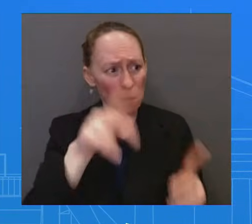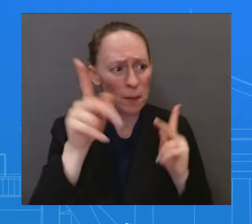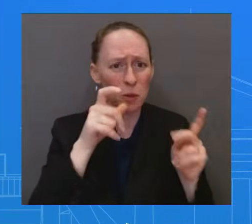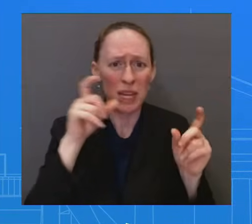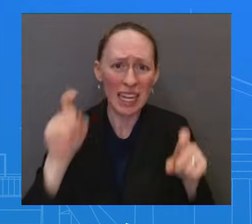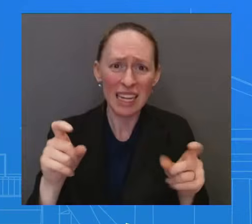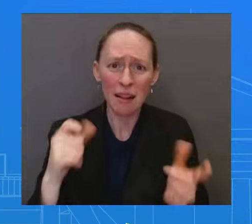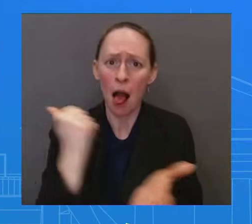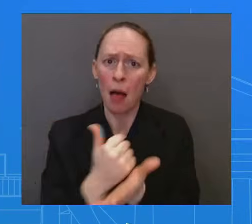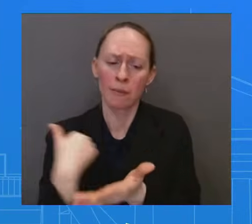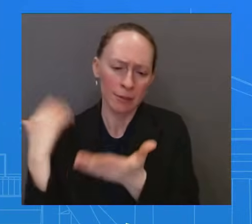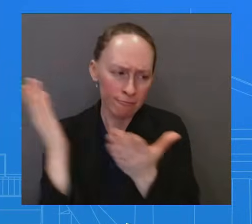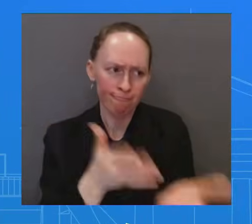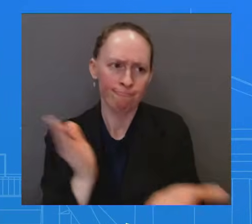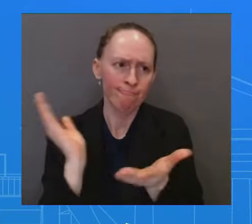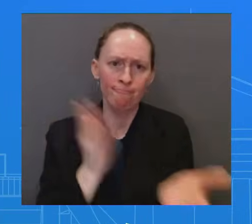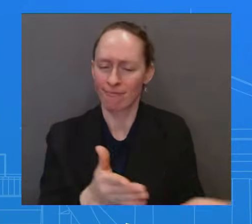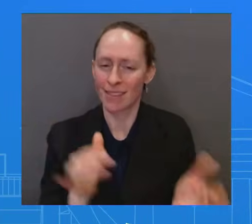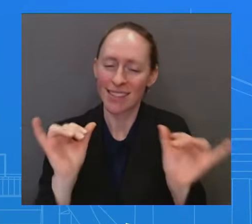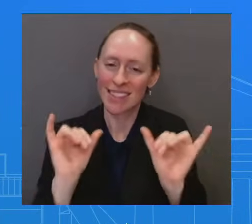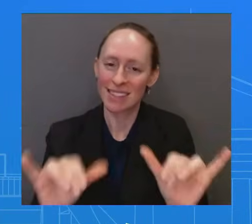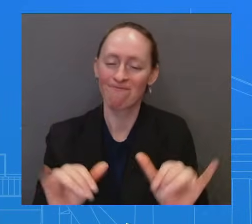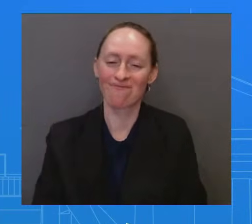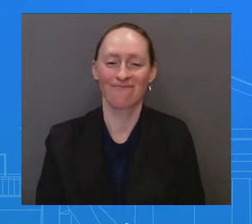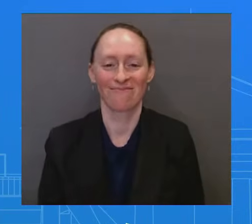says one in four civilians in Gaza is starving.